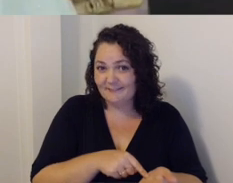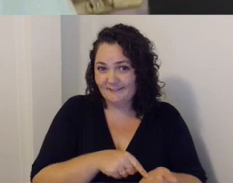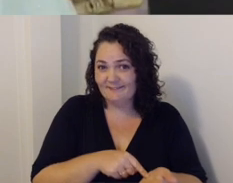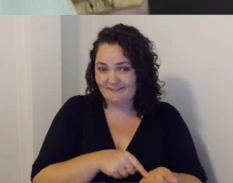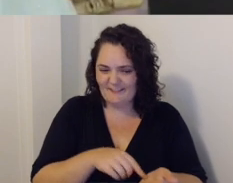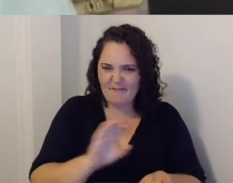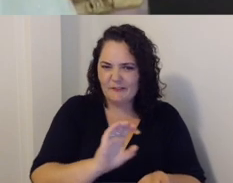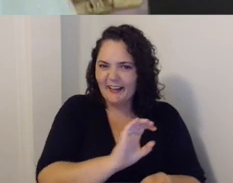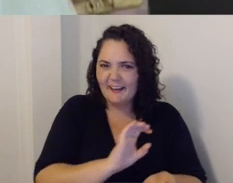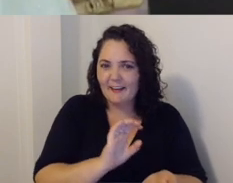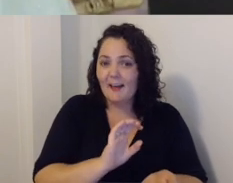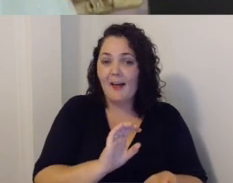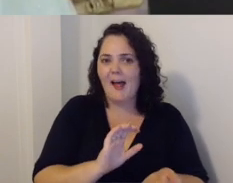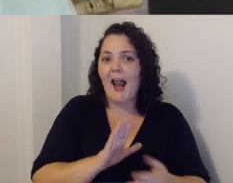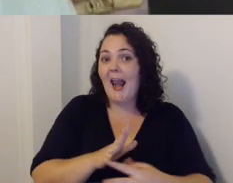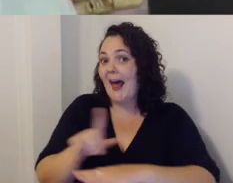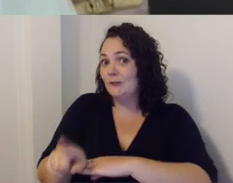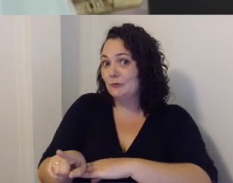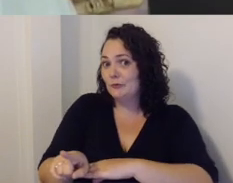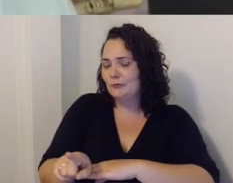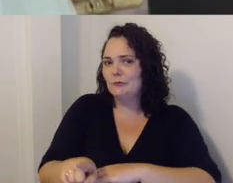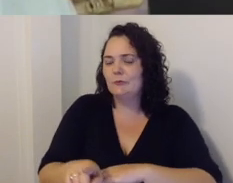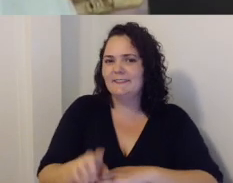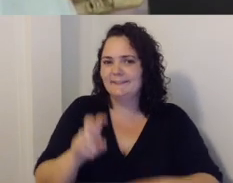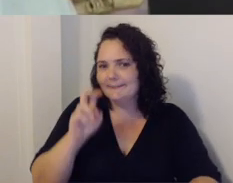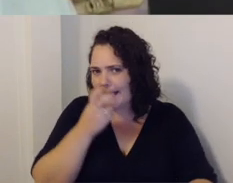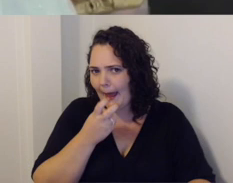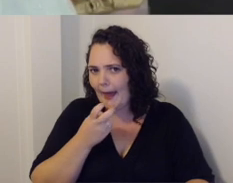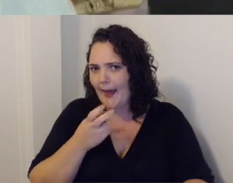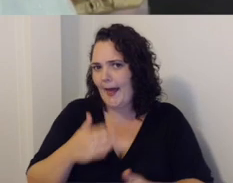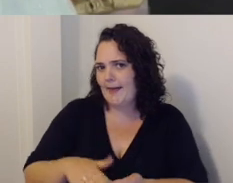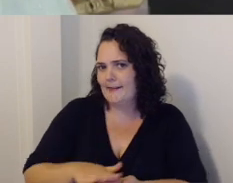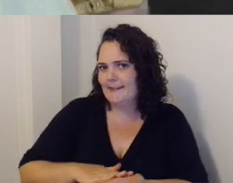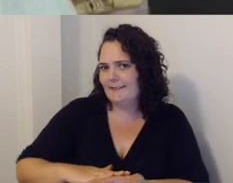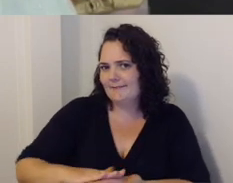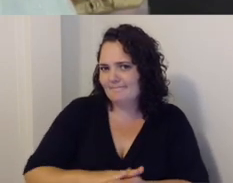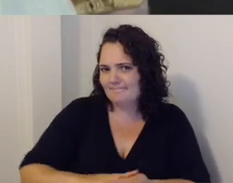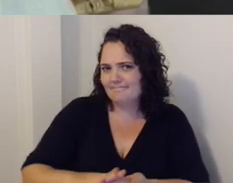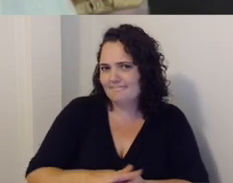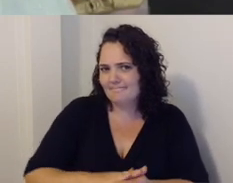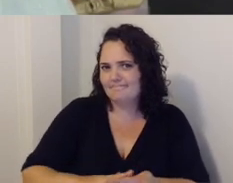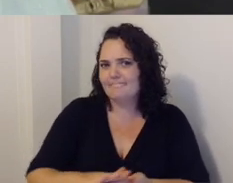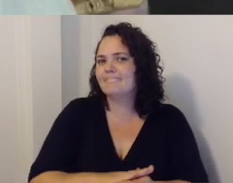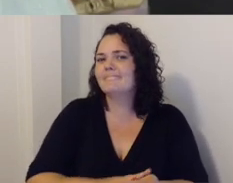with dark powdered materials and actually laying in and rubbing in those dark materials into the